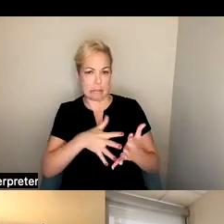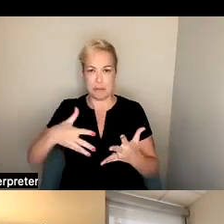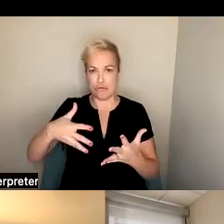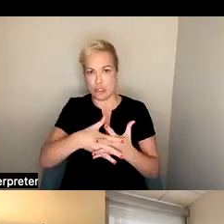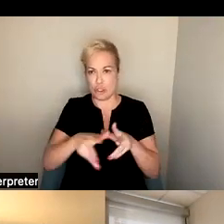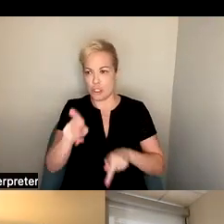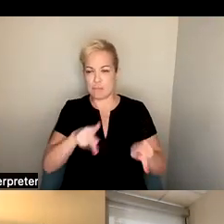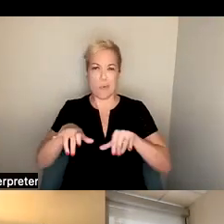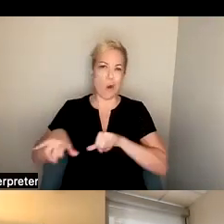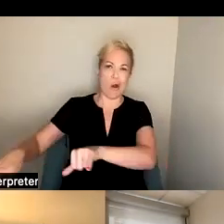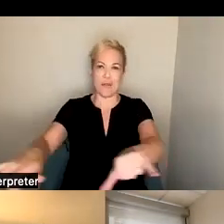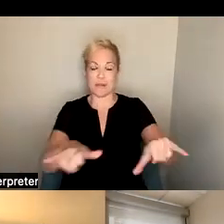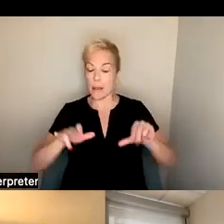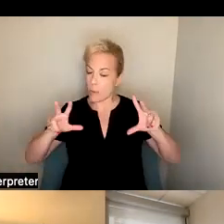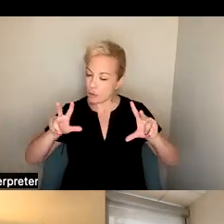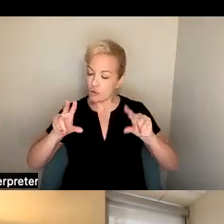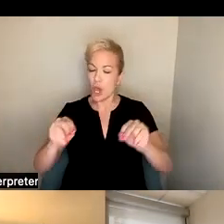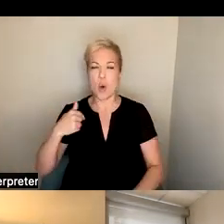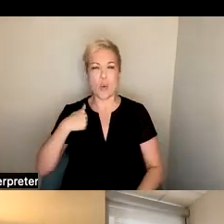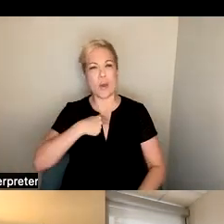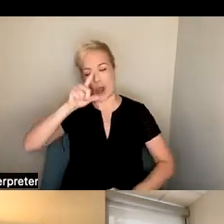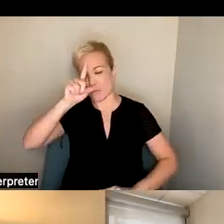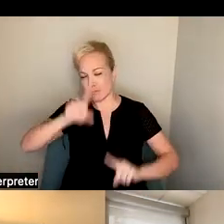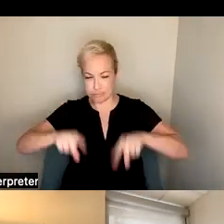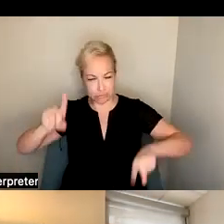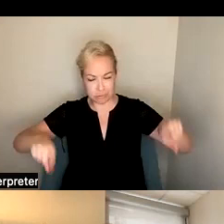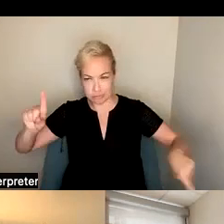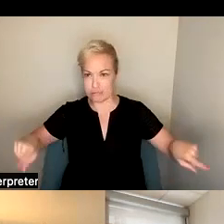we are very different people even as a confederation of five nations, now six nations,